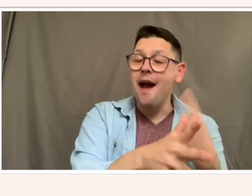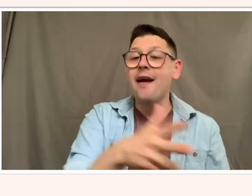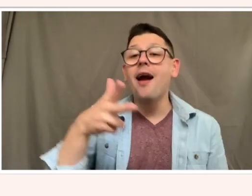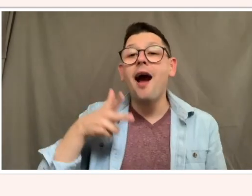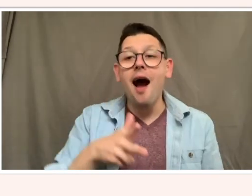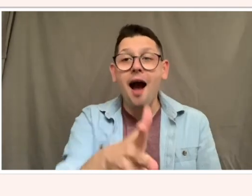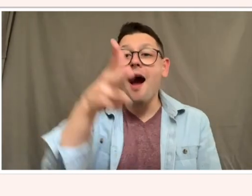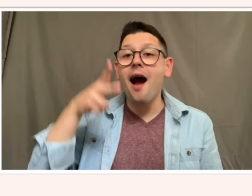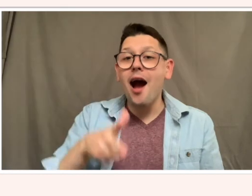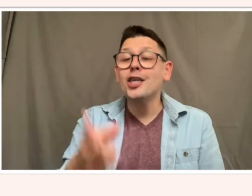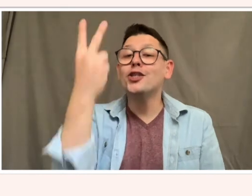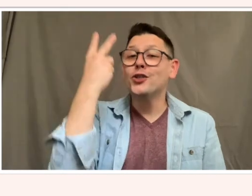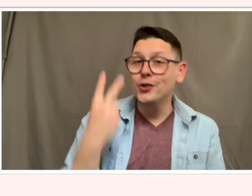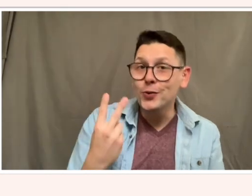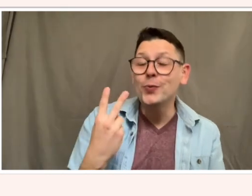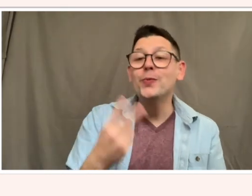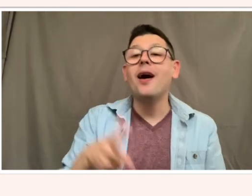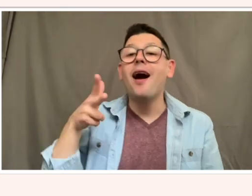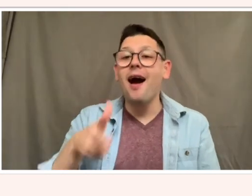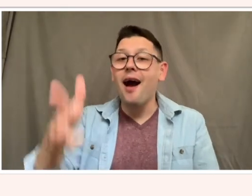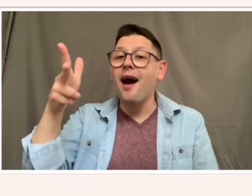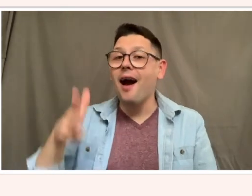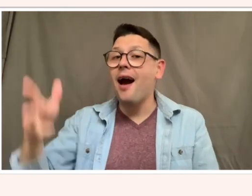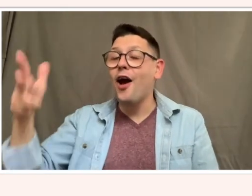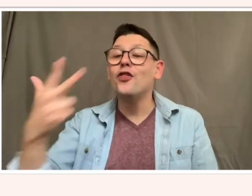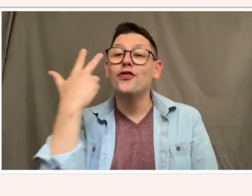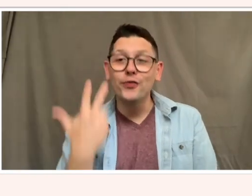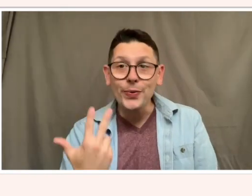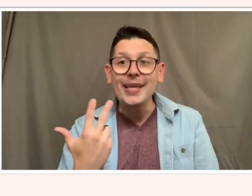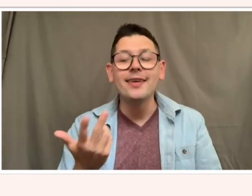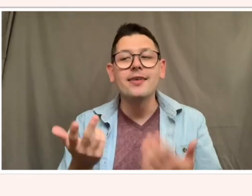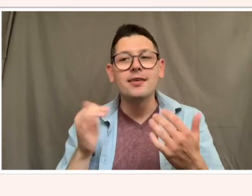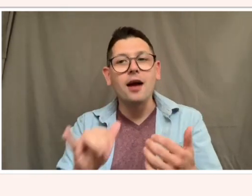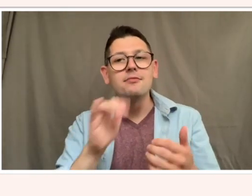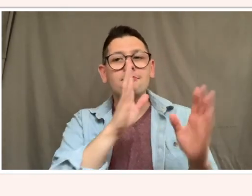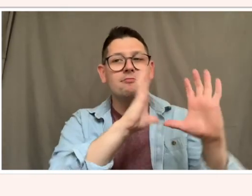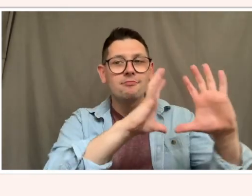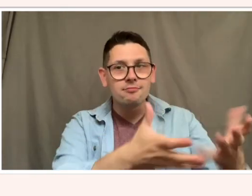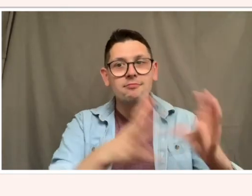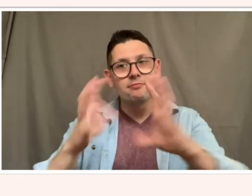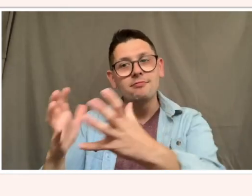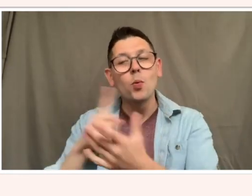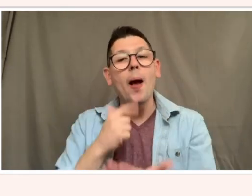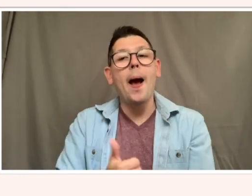we'll ask them to put one car in front of it and then a card with two dots and we'll as them to put two cars in front